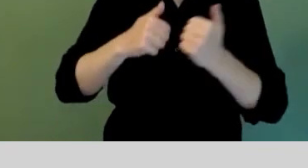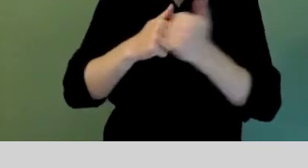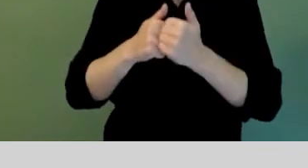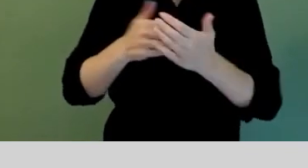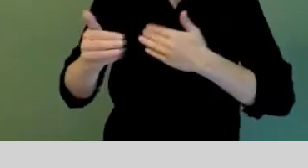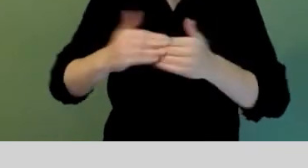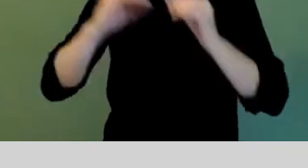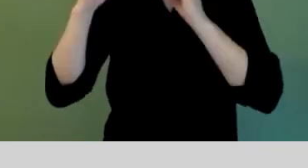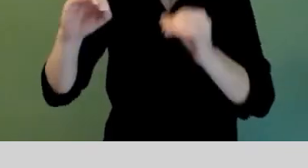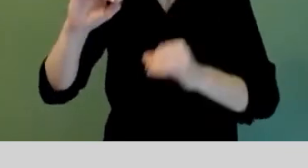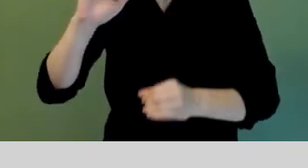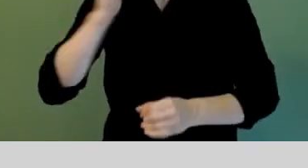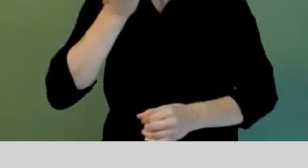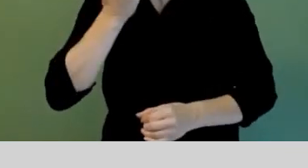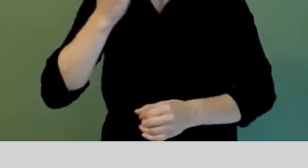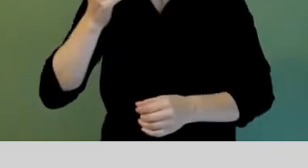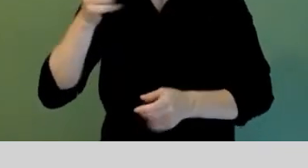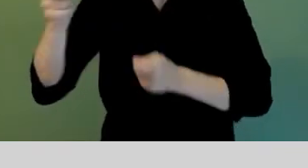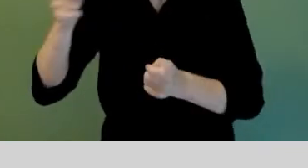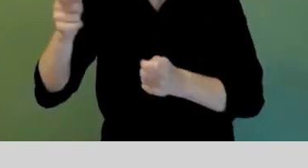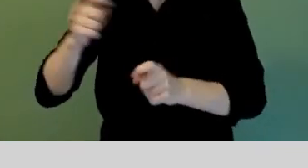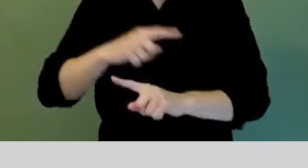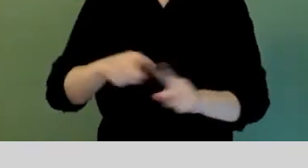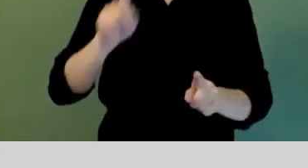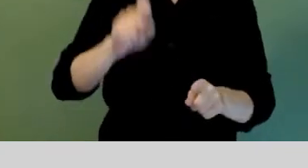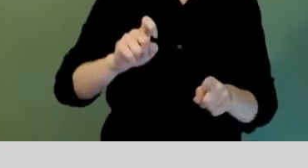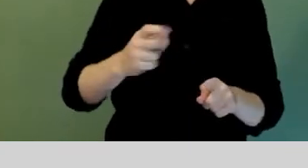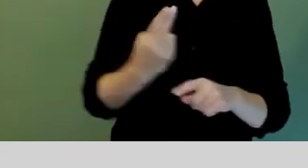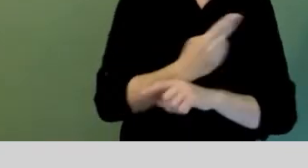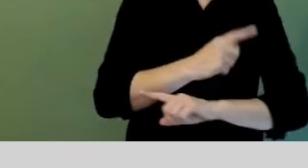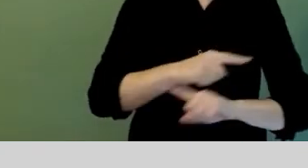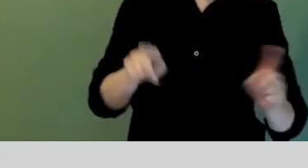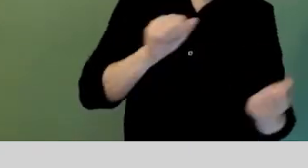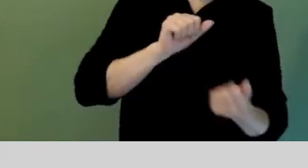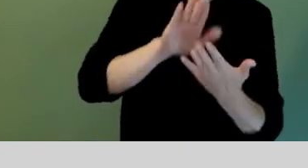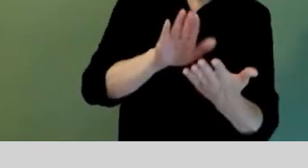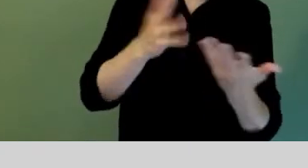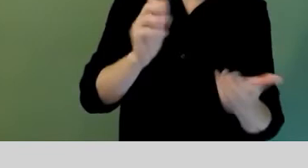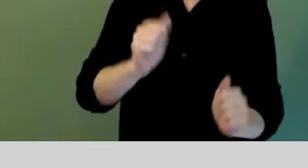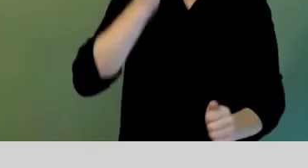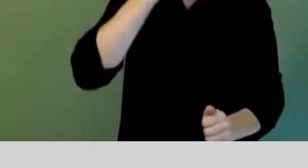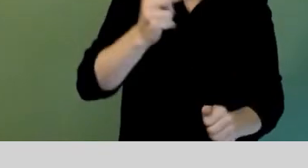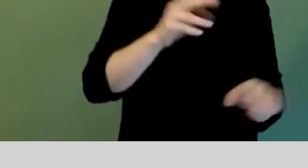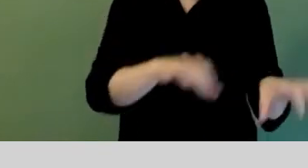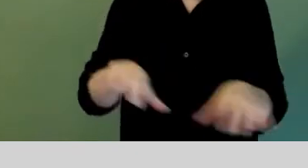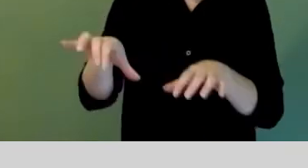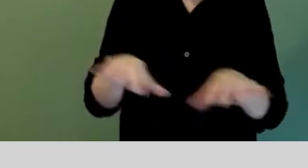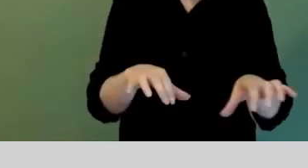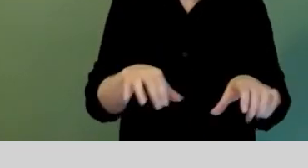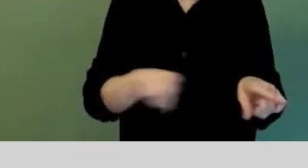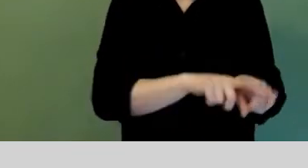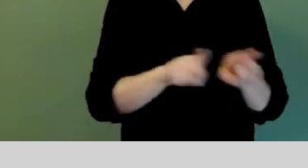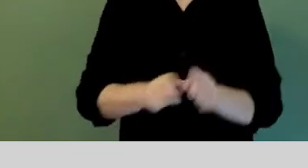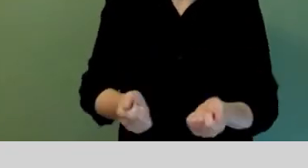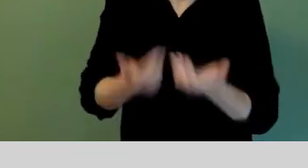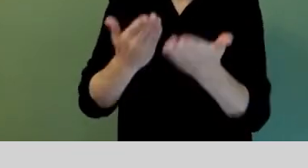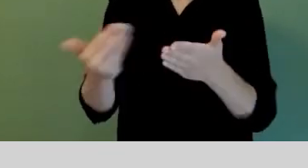to see the inner behavior which is bad visual locality. It also gives you a new visible function that you may need to support